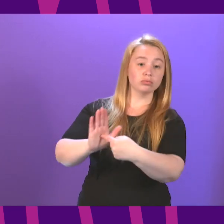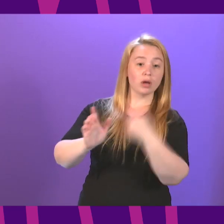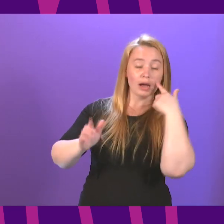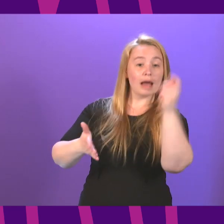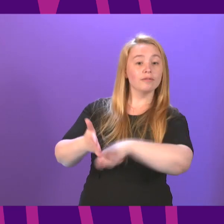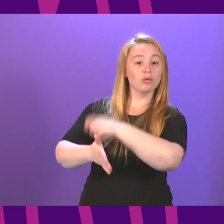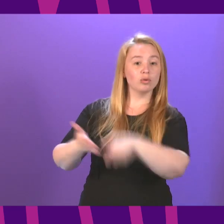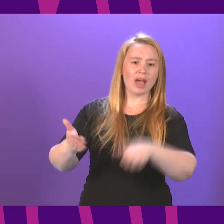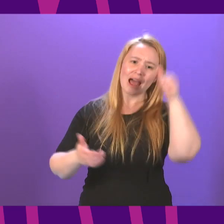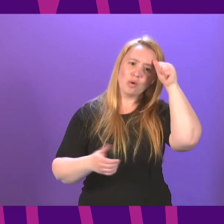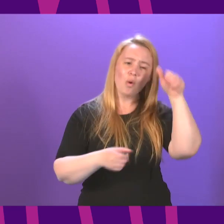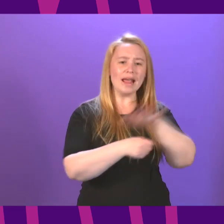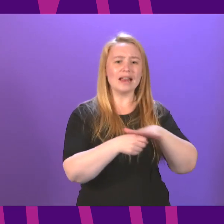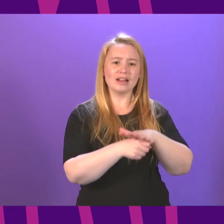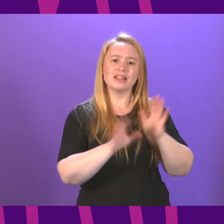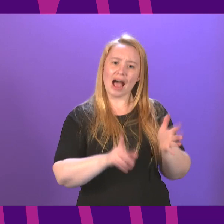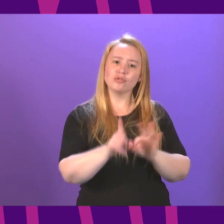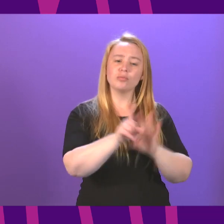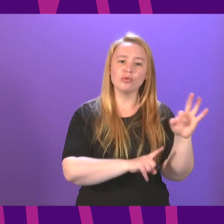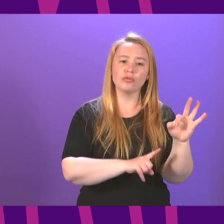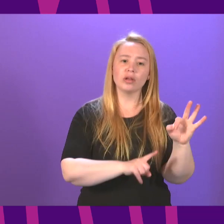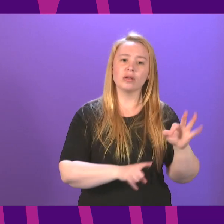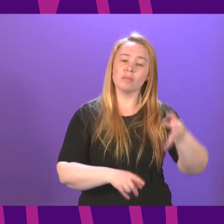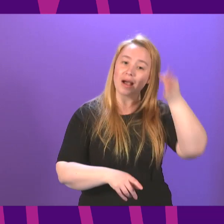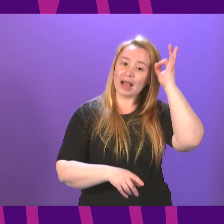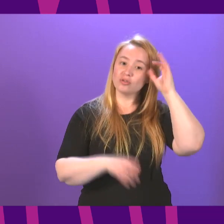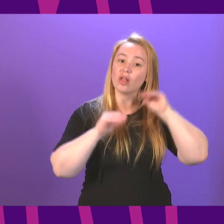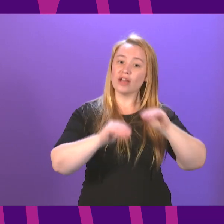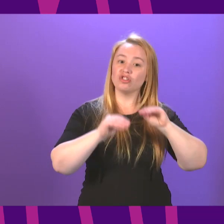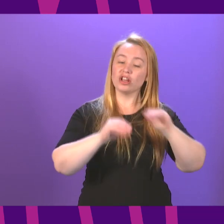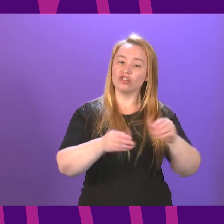but I will read out what the International Council of Education Advisers says about Scottish